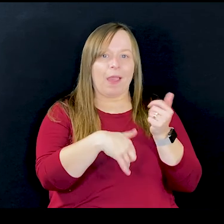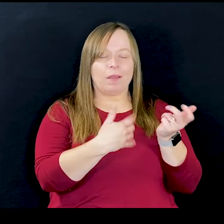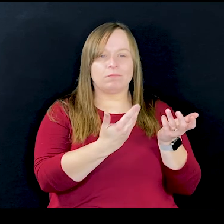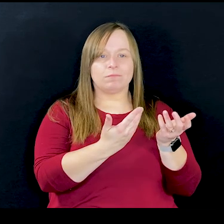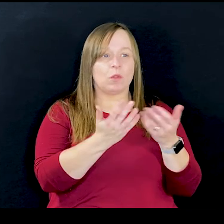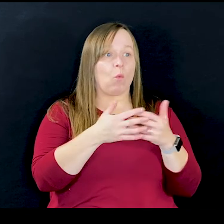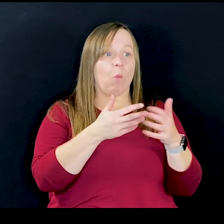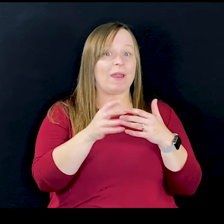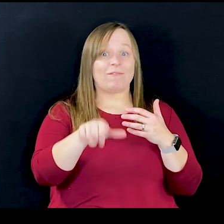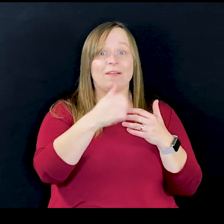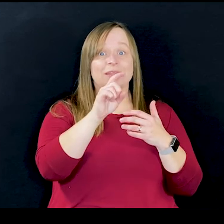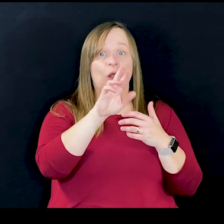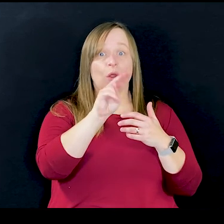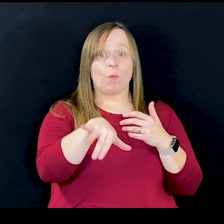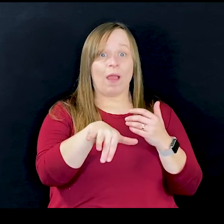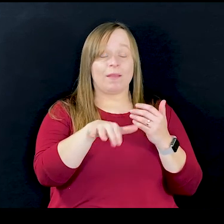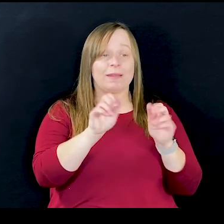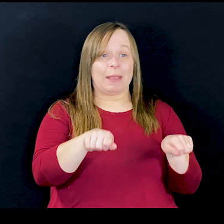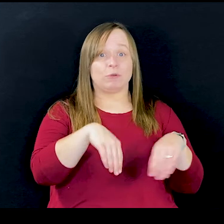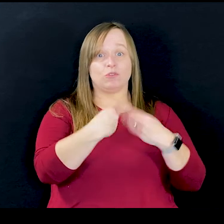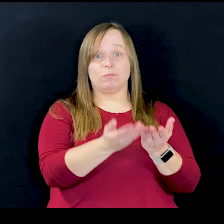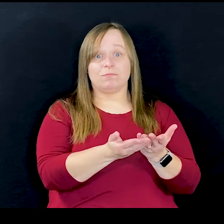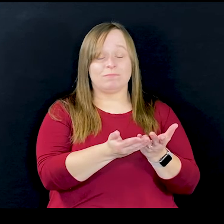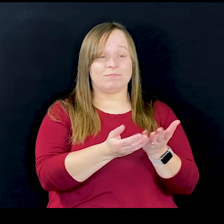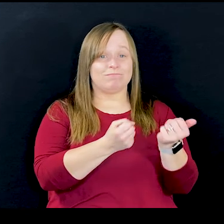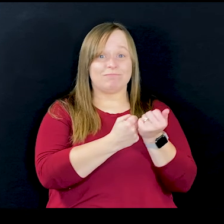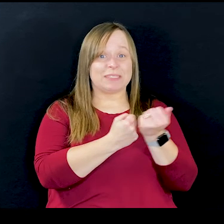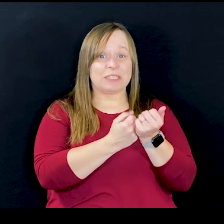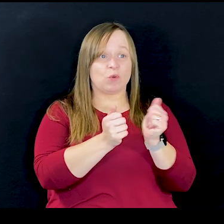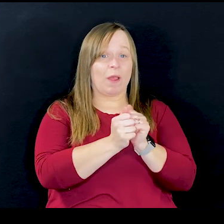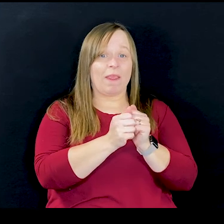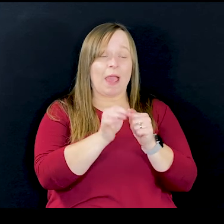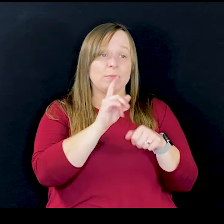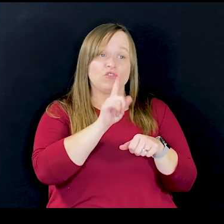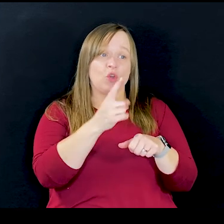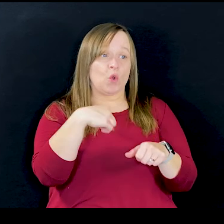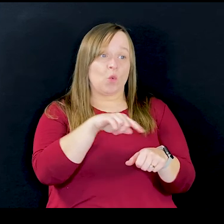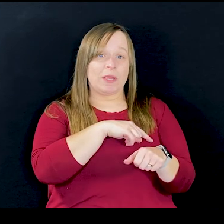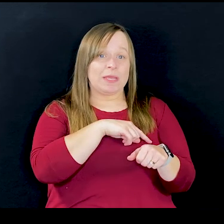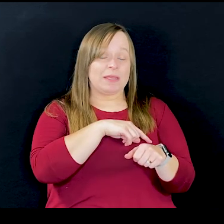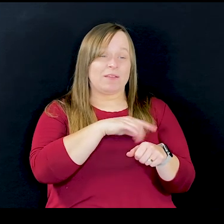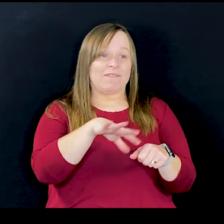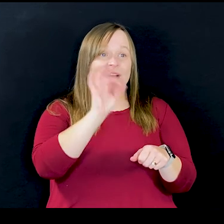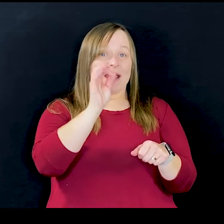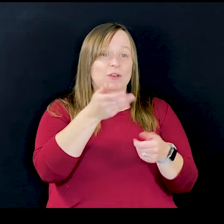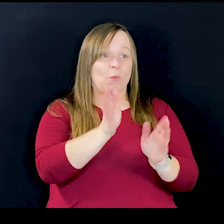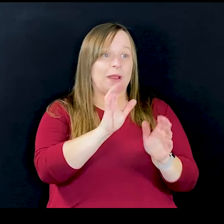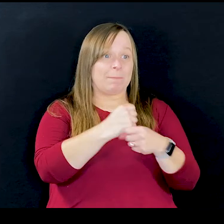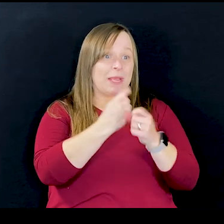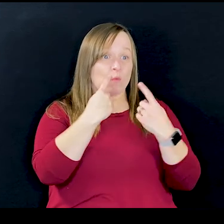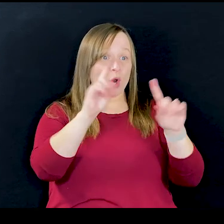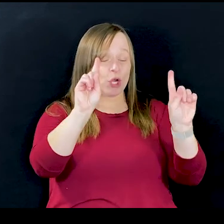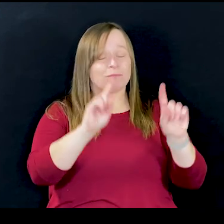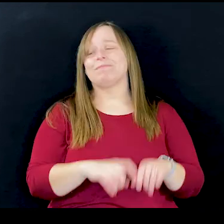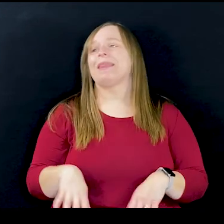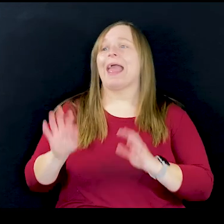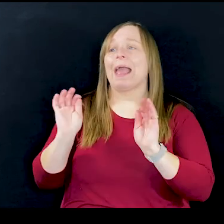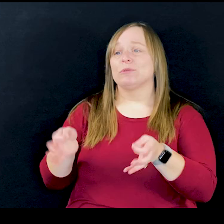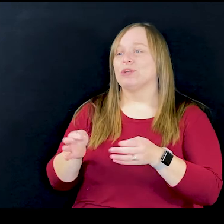And whatever else that DRNY is willing to assist with, I'm sure we could find a way to make it work. Absolutely.